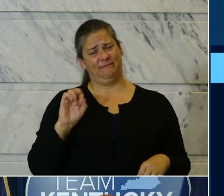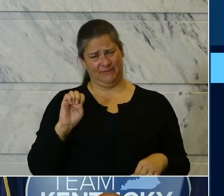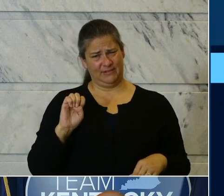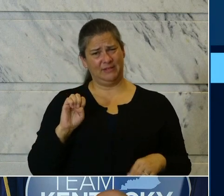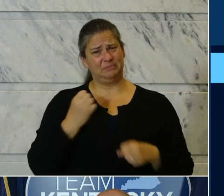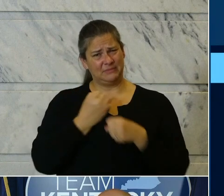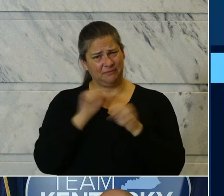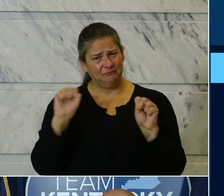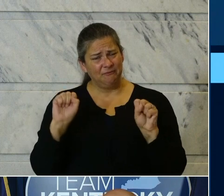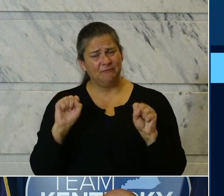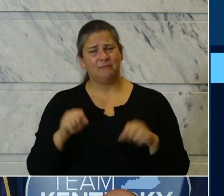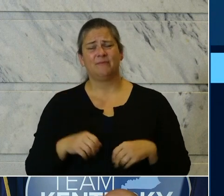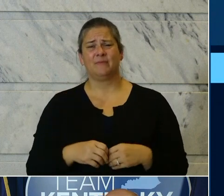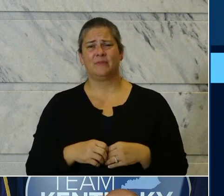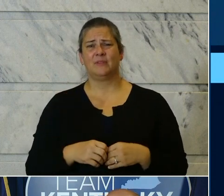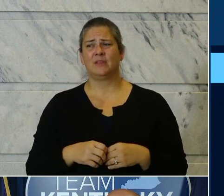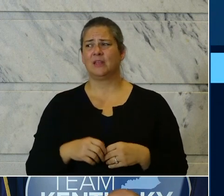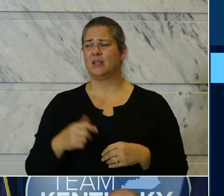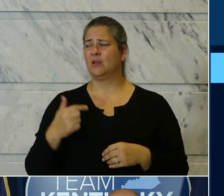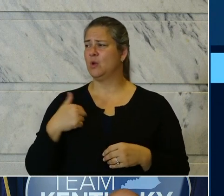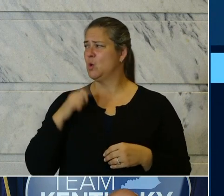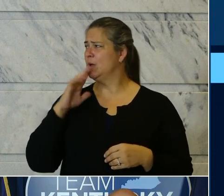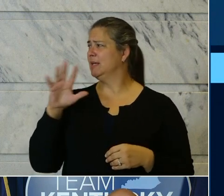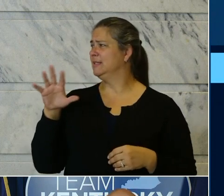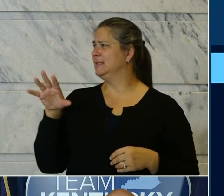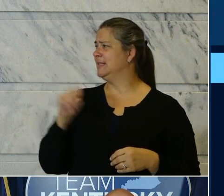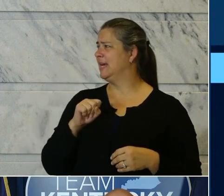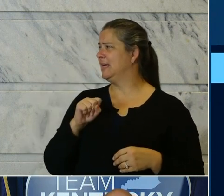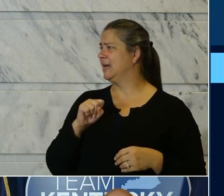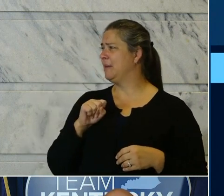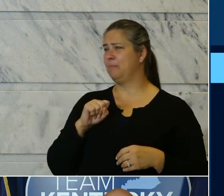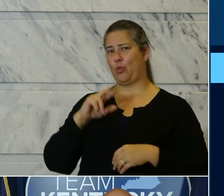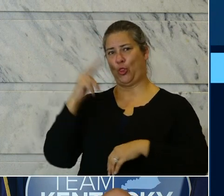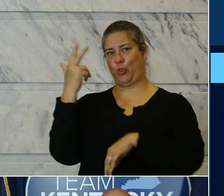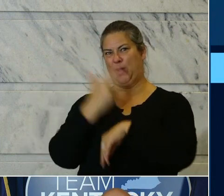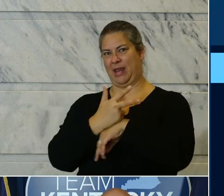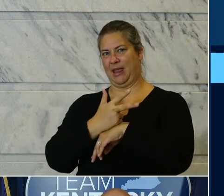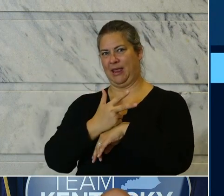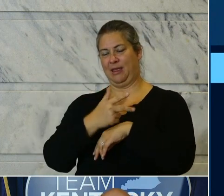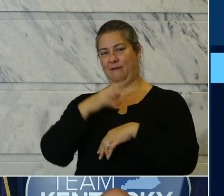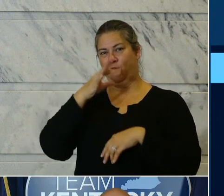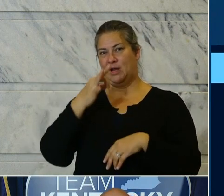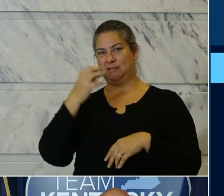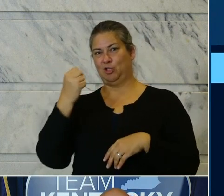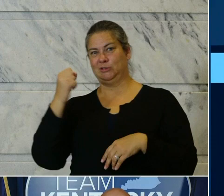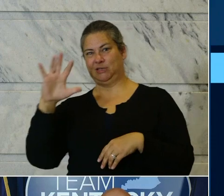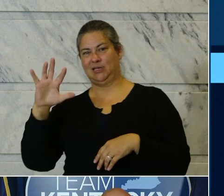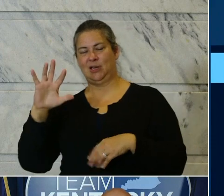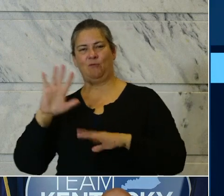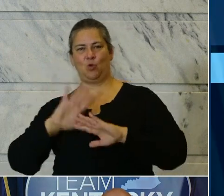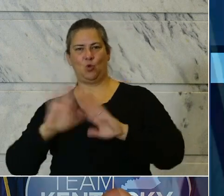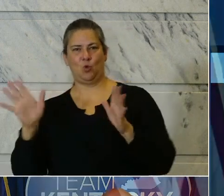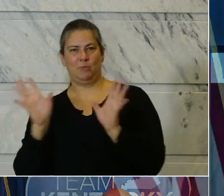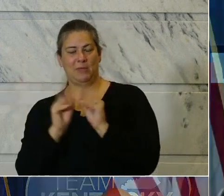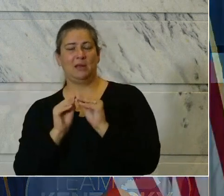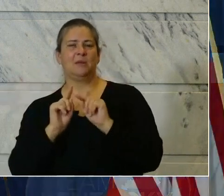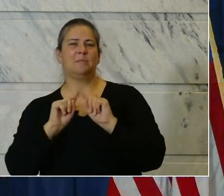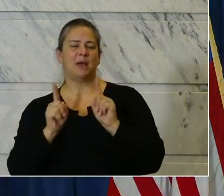HAVE FUN FOR THE KIDS IT'S MAKE IT A SAFE ADVANCE- IN FOLKS. WE'LL TAKE OUR USUAL THREE DAY